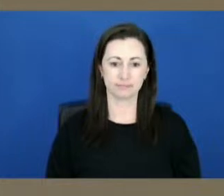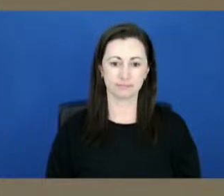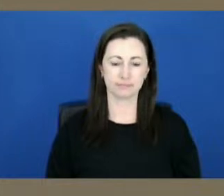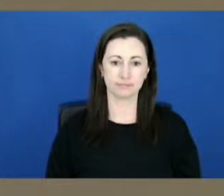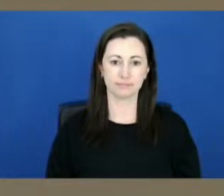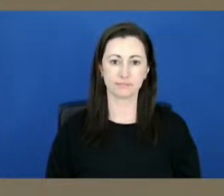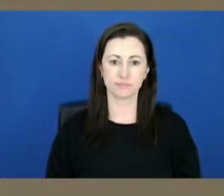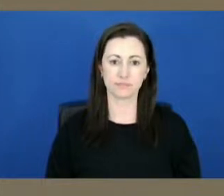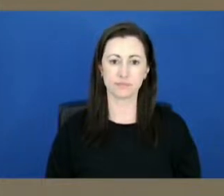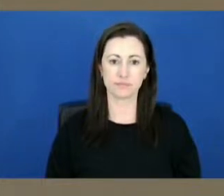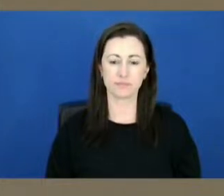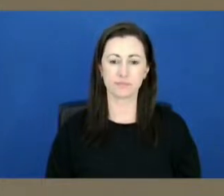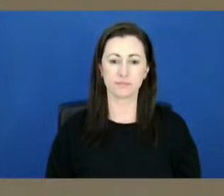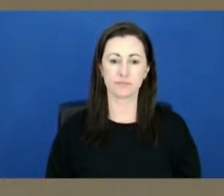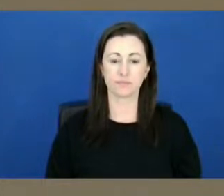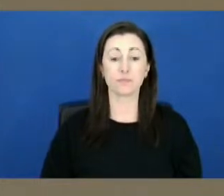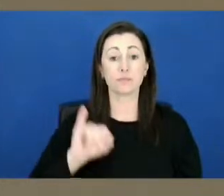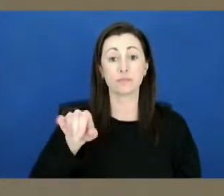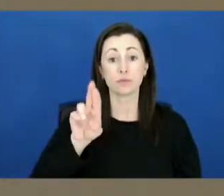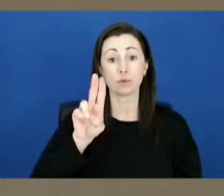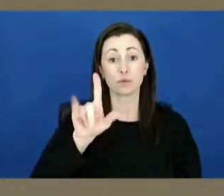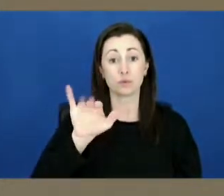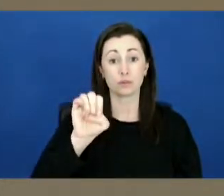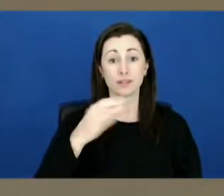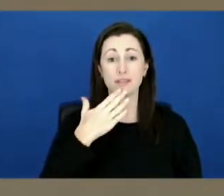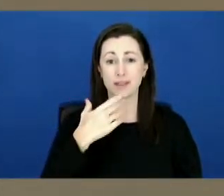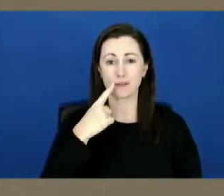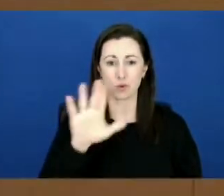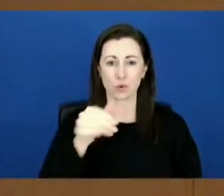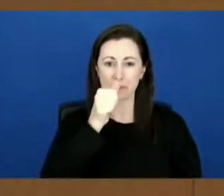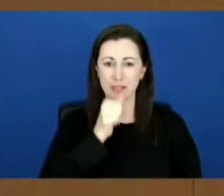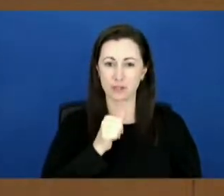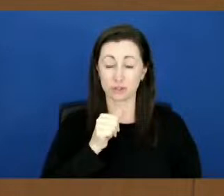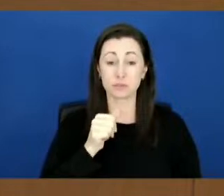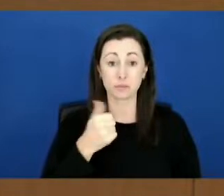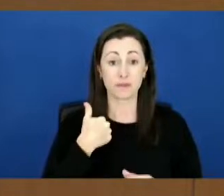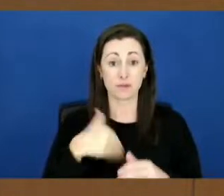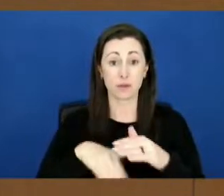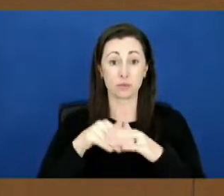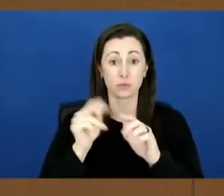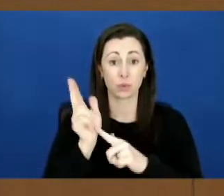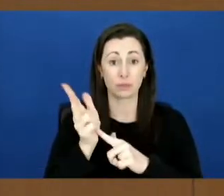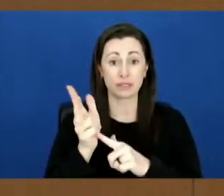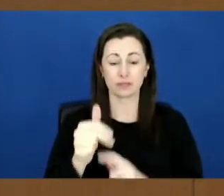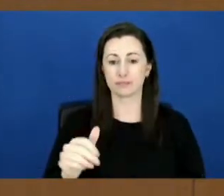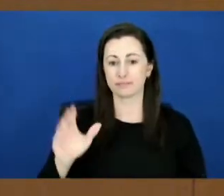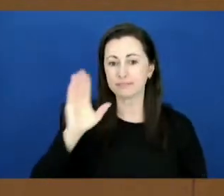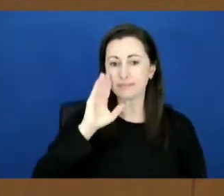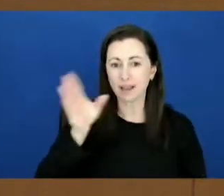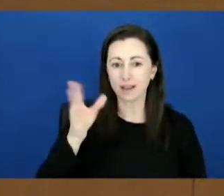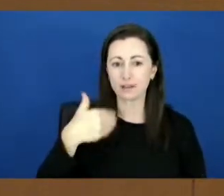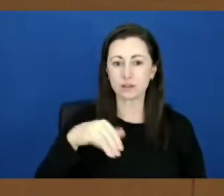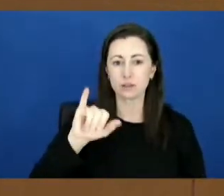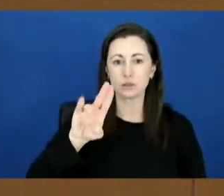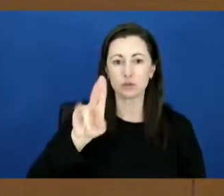THANK YOU.